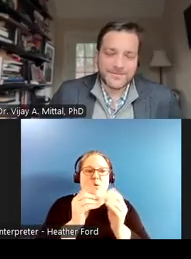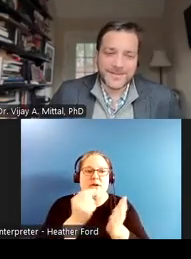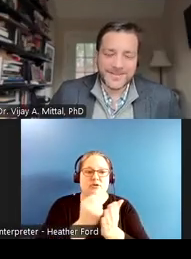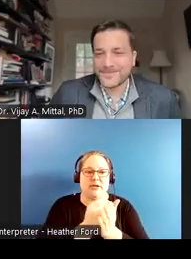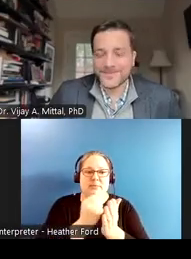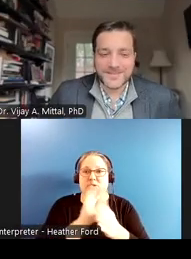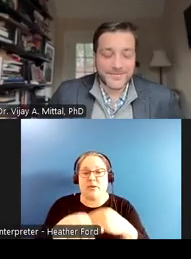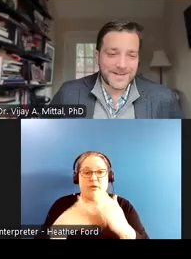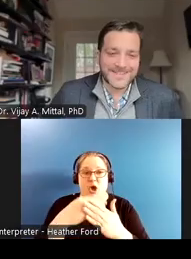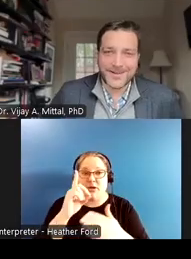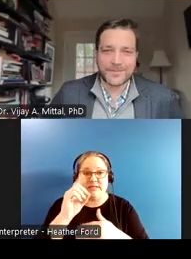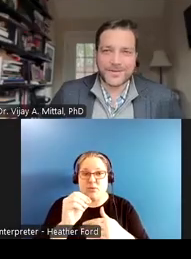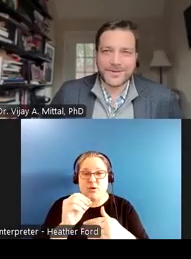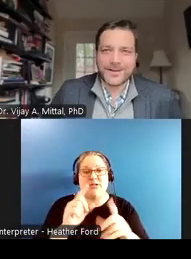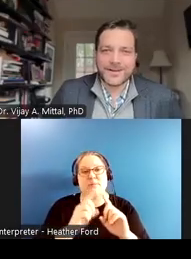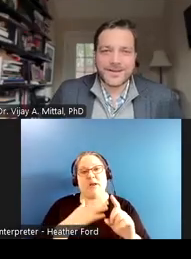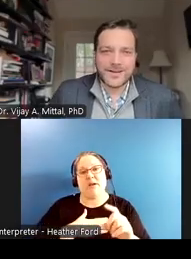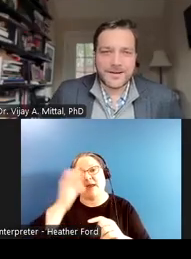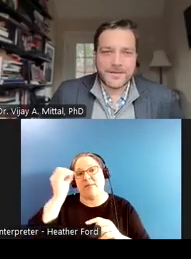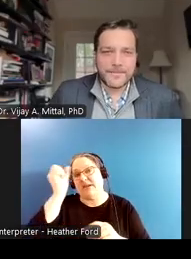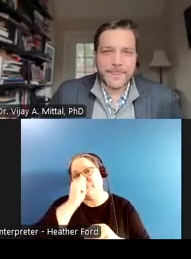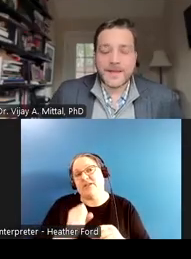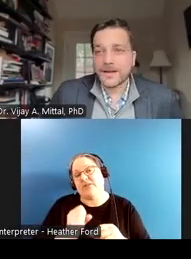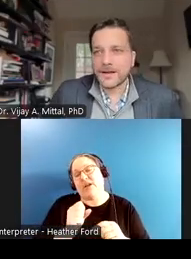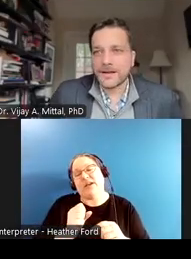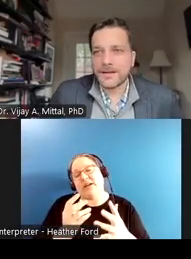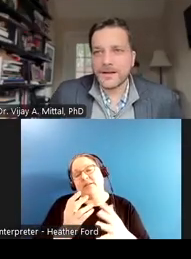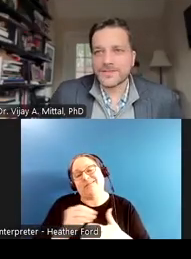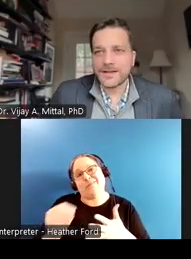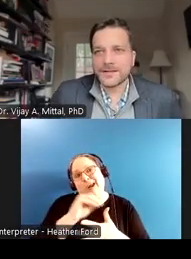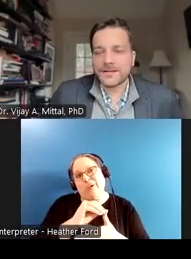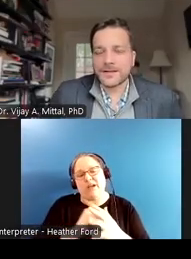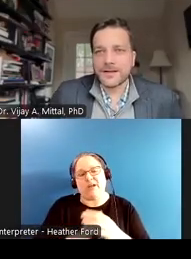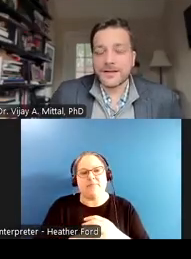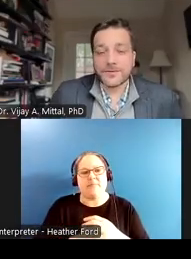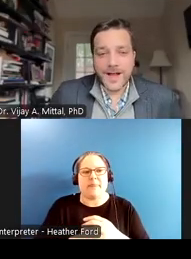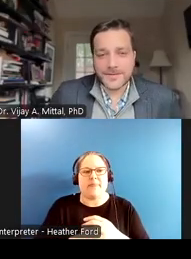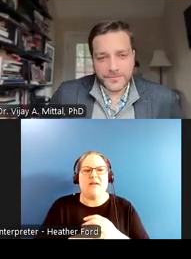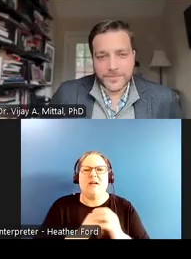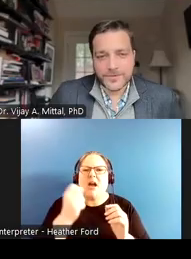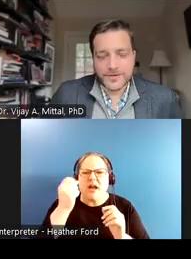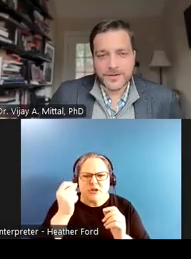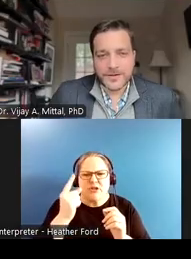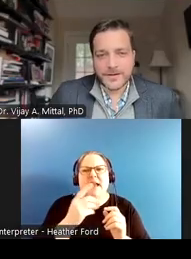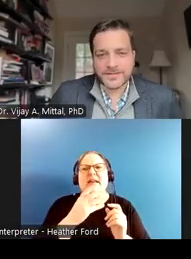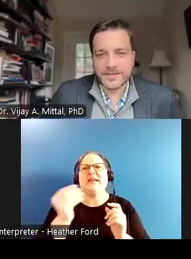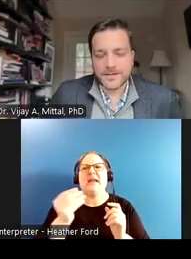opinion schizophrenia is high up there. um and uh understanding and interacting with motor is is